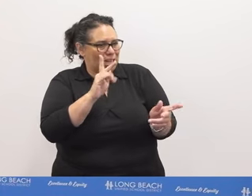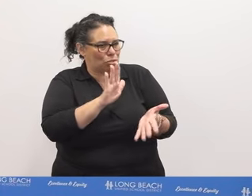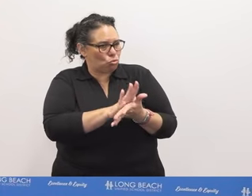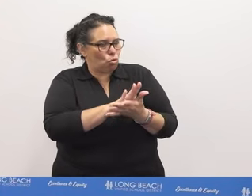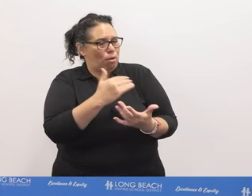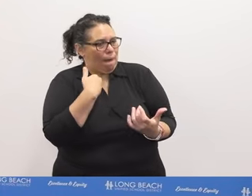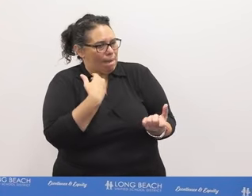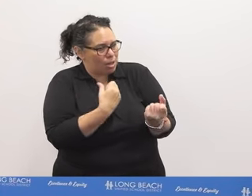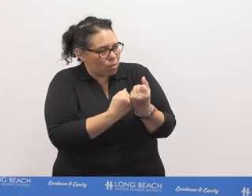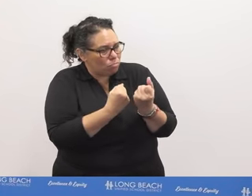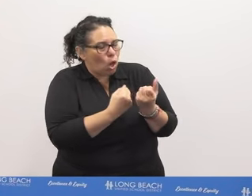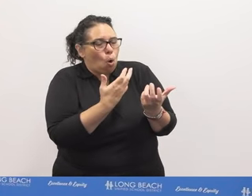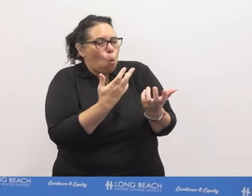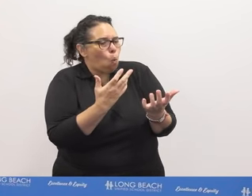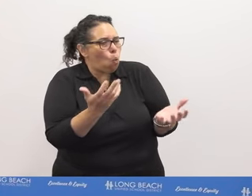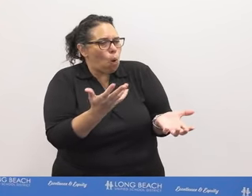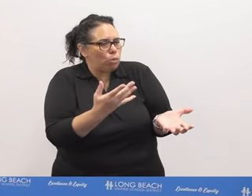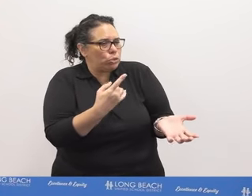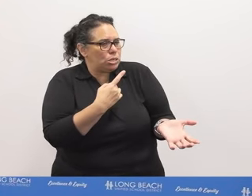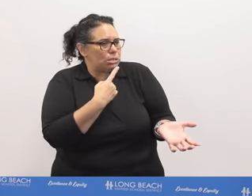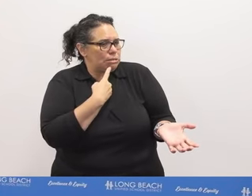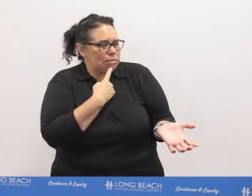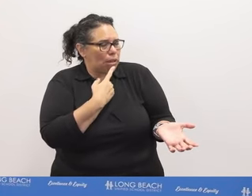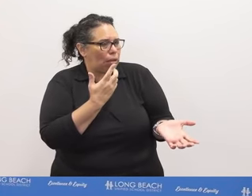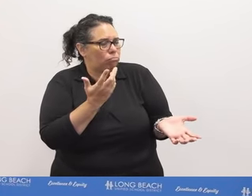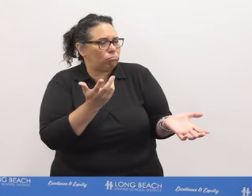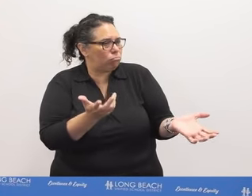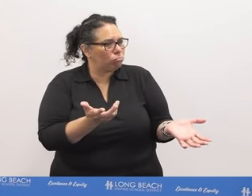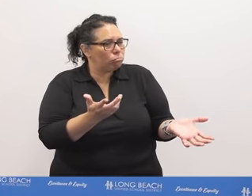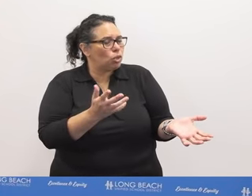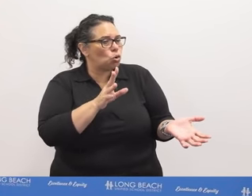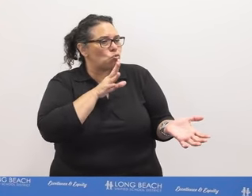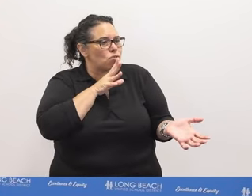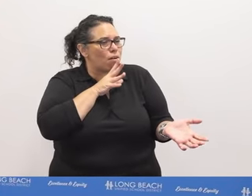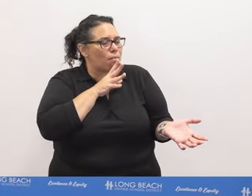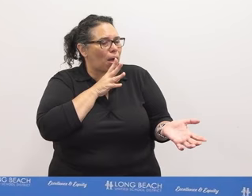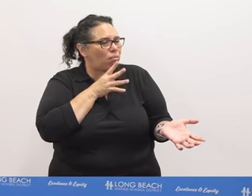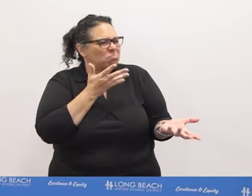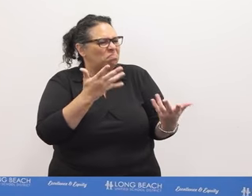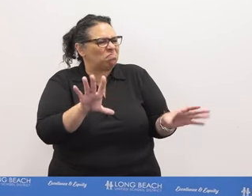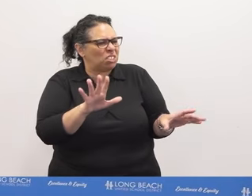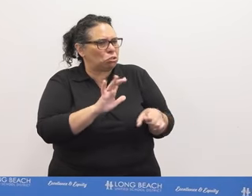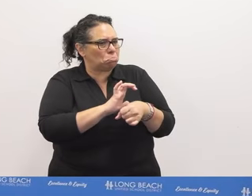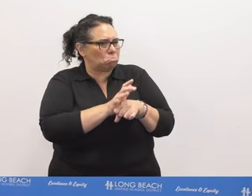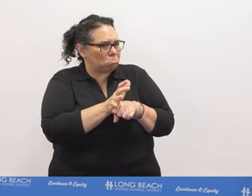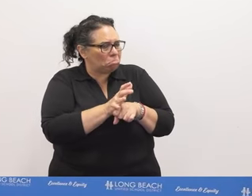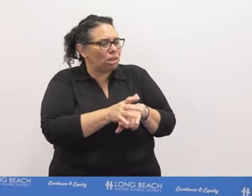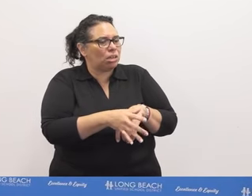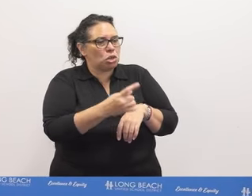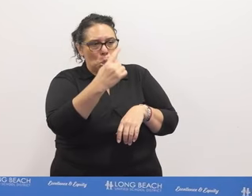what are things that you would say that now with now we're talking post pandemic, things that you think are benefiting you,